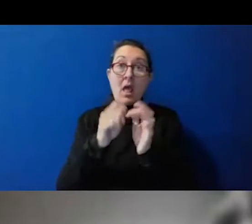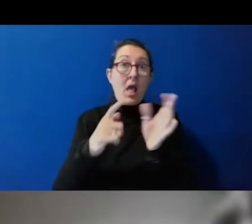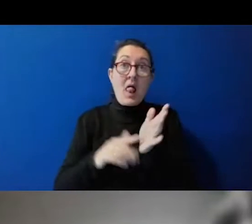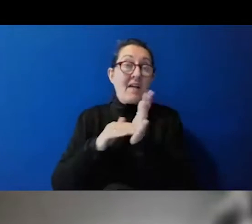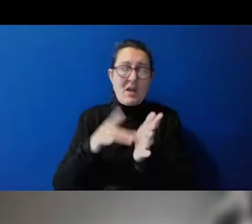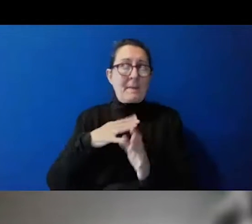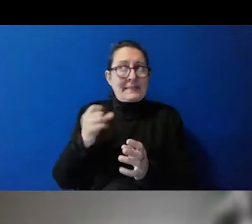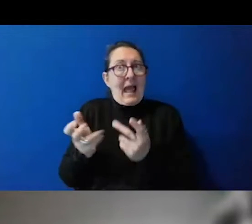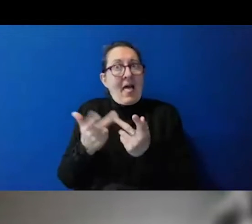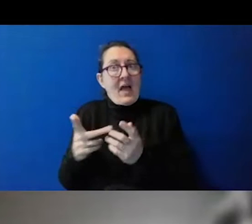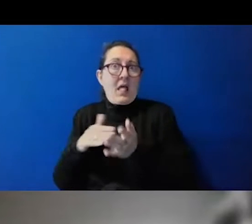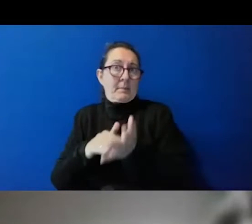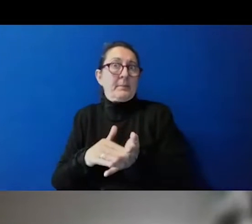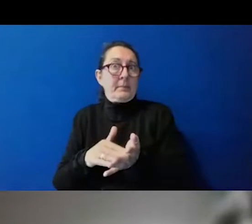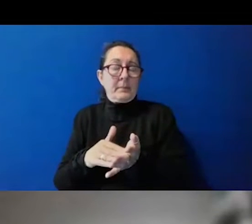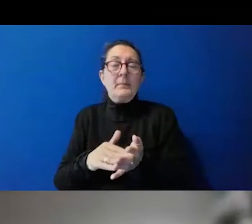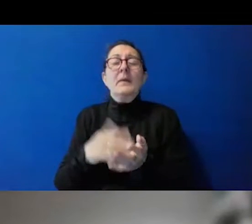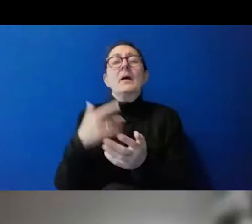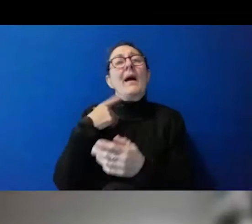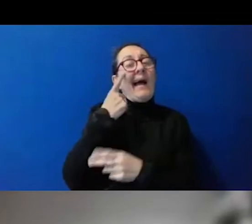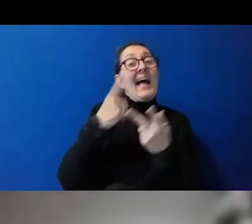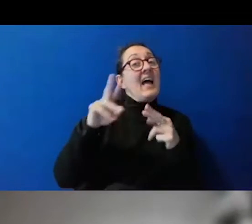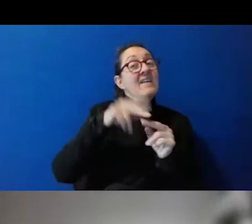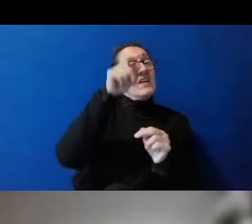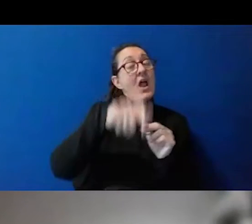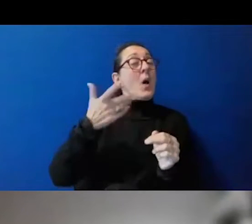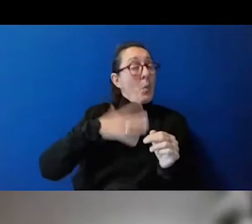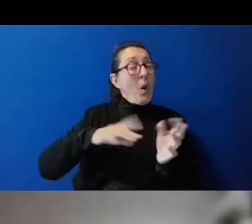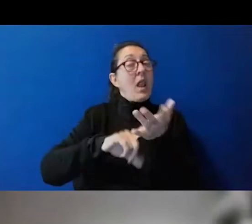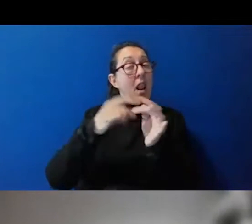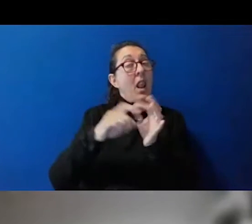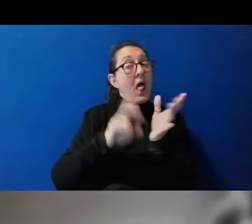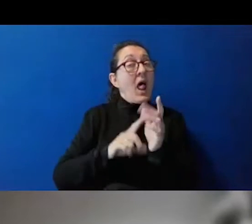what type of legal matter does the customer have are they particularly vulnerable are they able